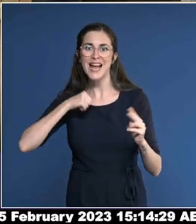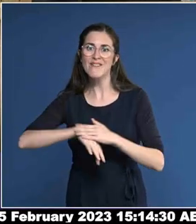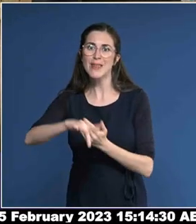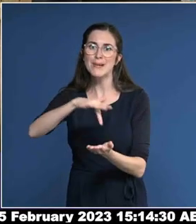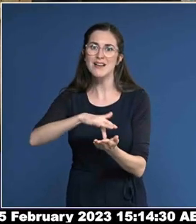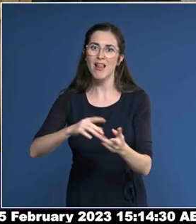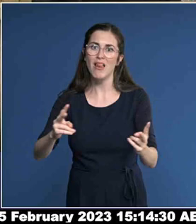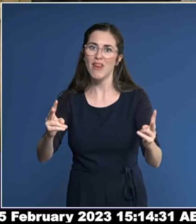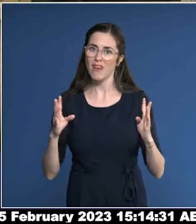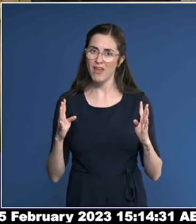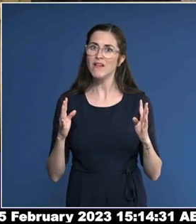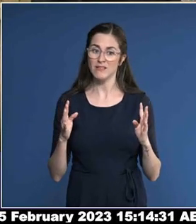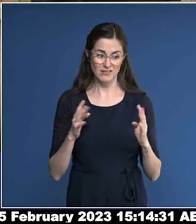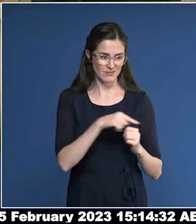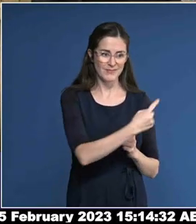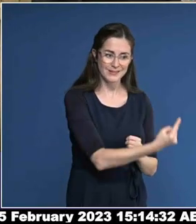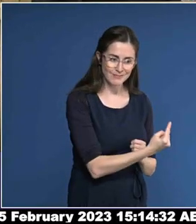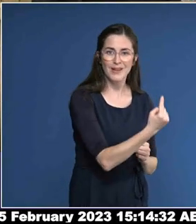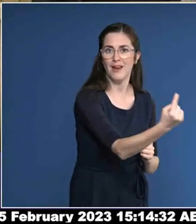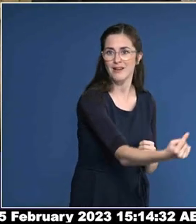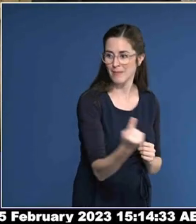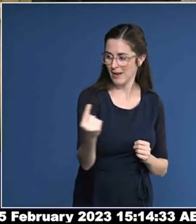can live independently, even people with very high complex support needs.